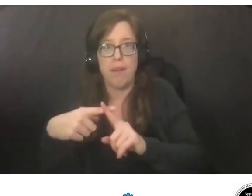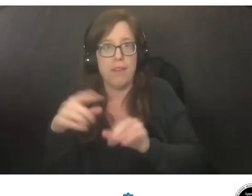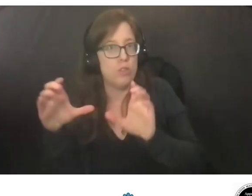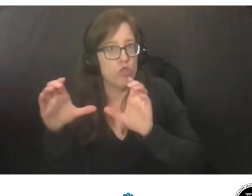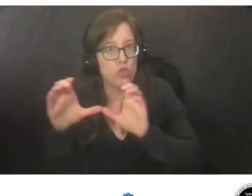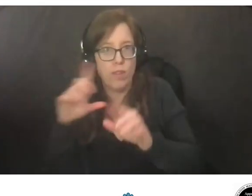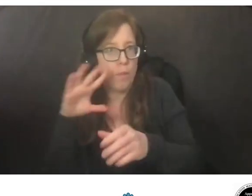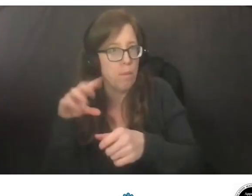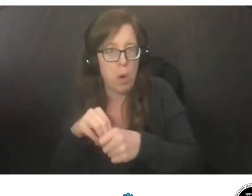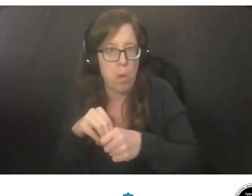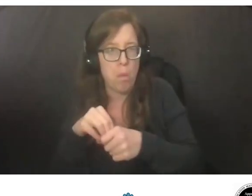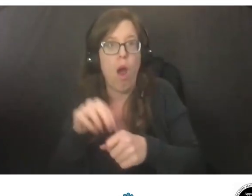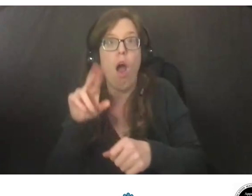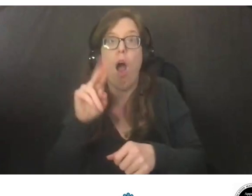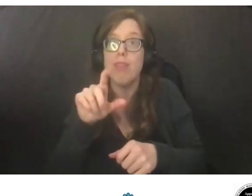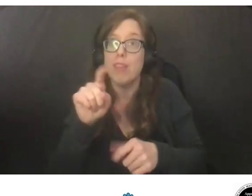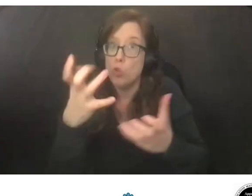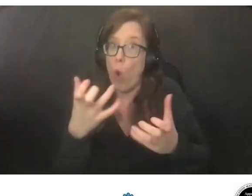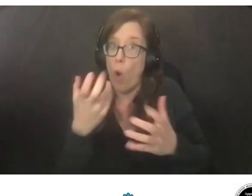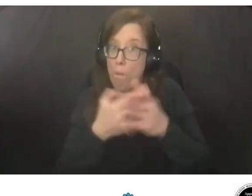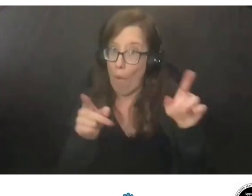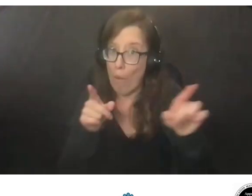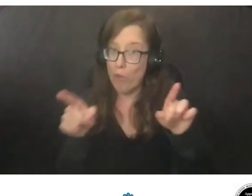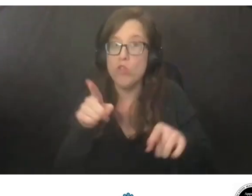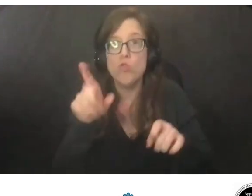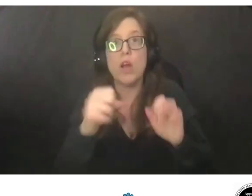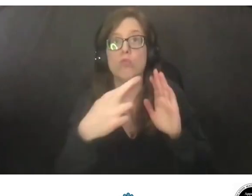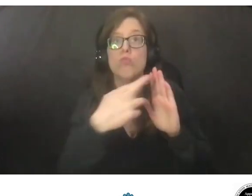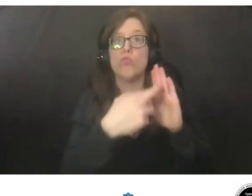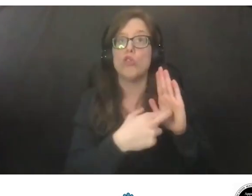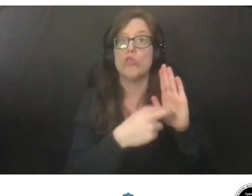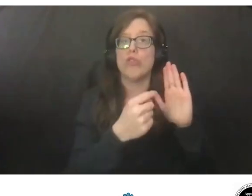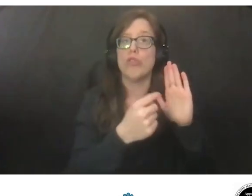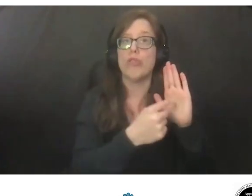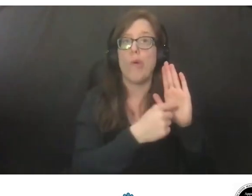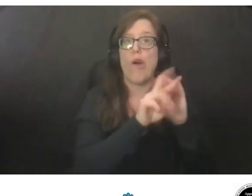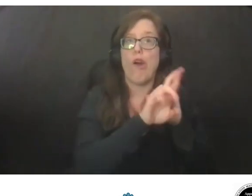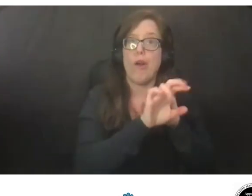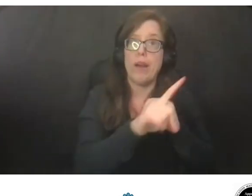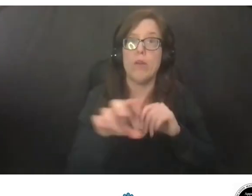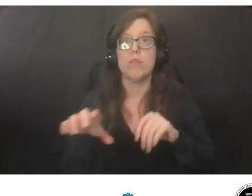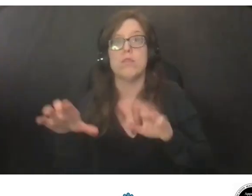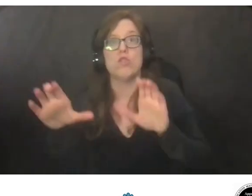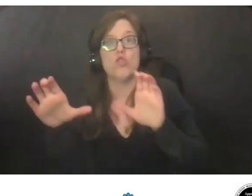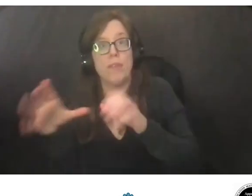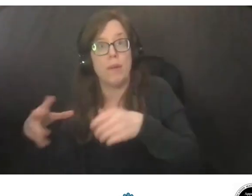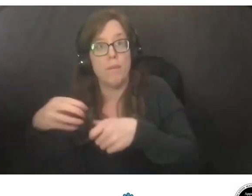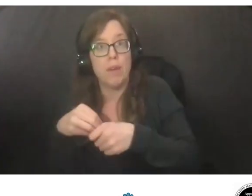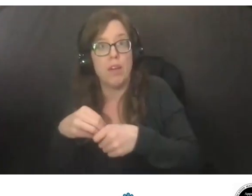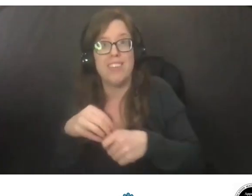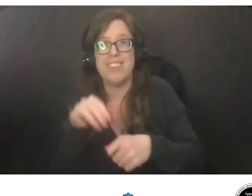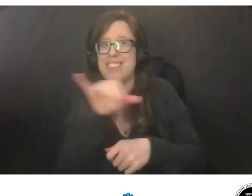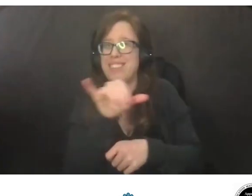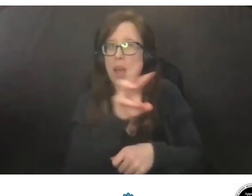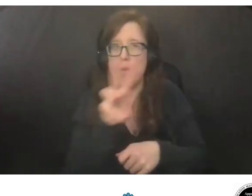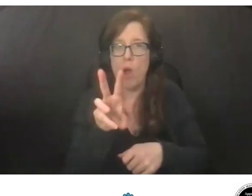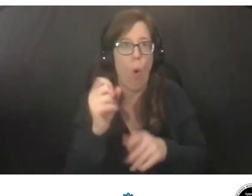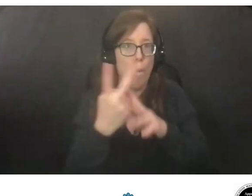a certificate of participation, unless you want both. You can register for one or the other. It is the very same link.